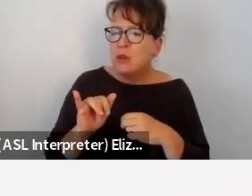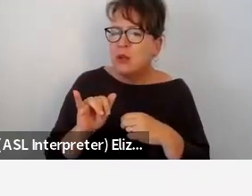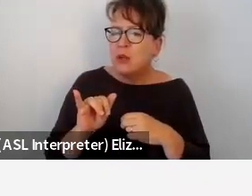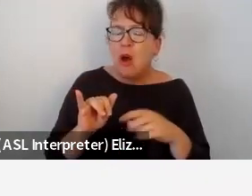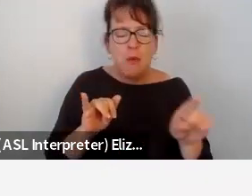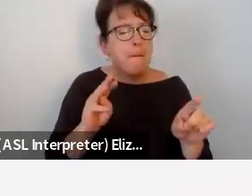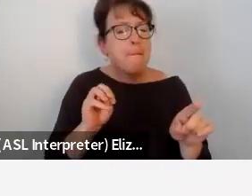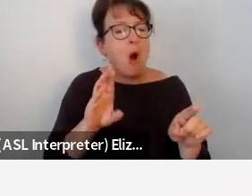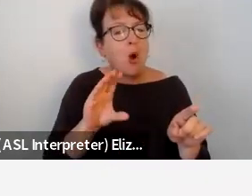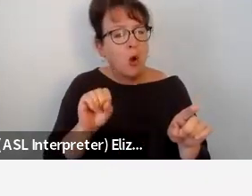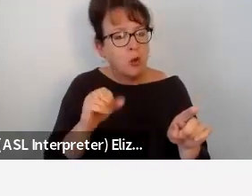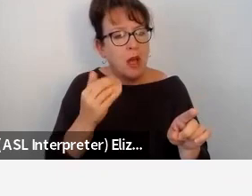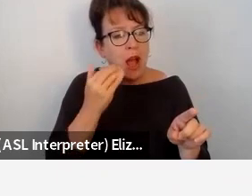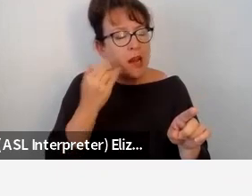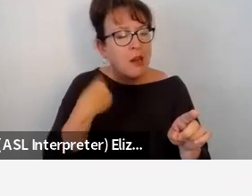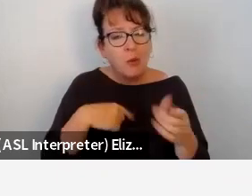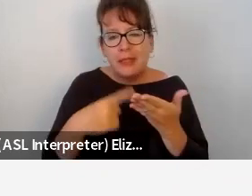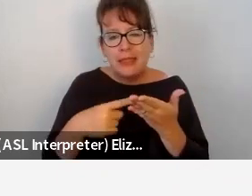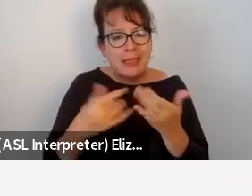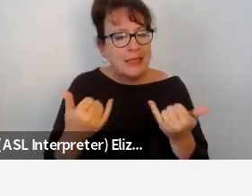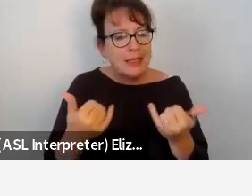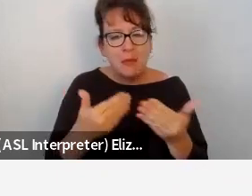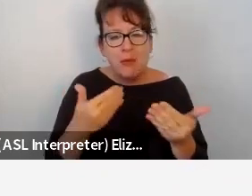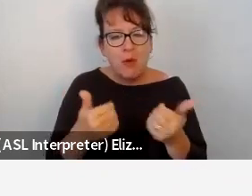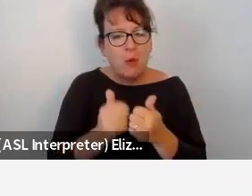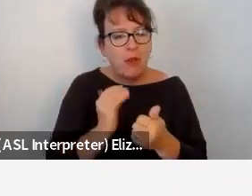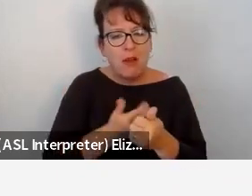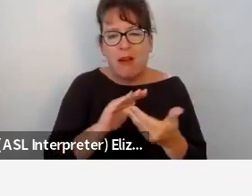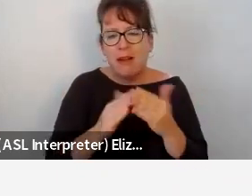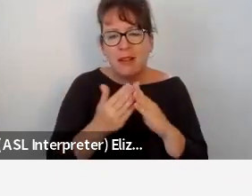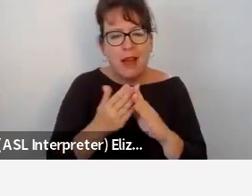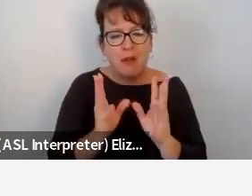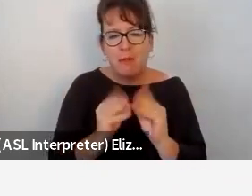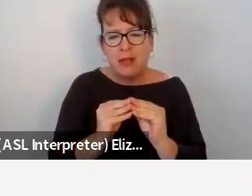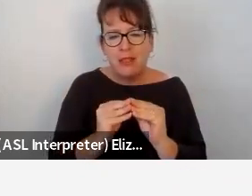as well as those more extensively implemented. So for those of you who are familiar with technology